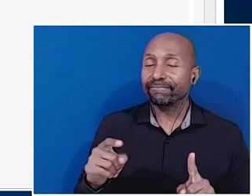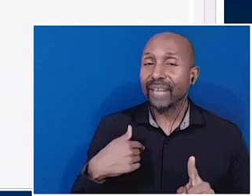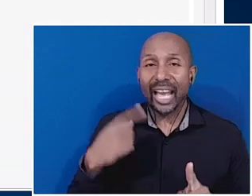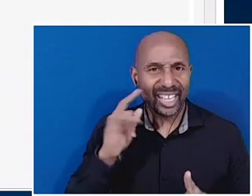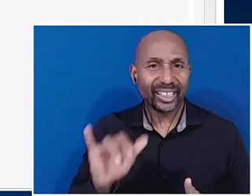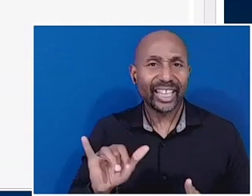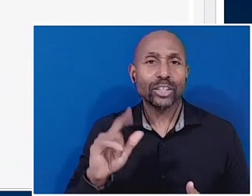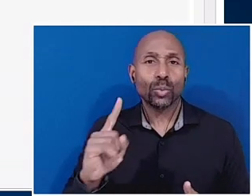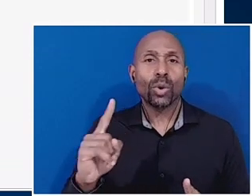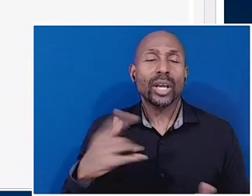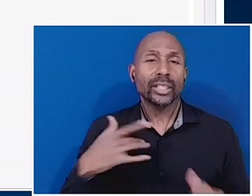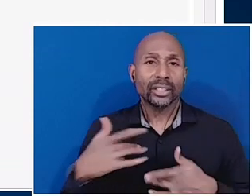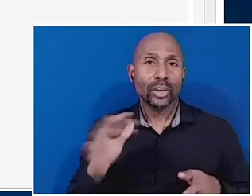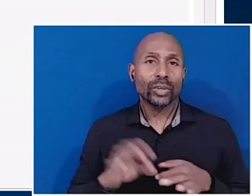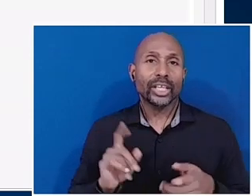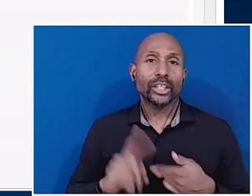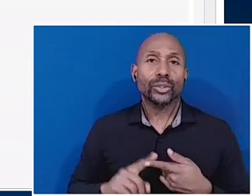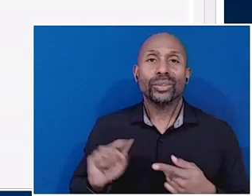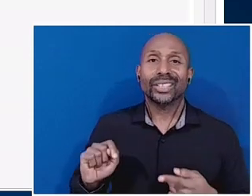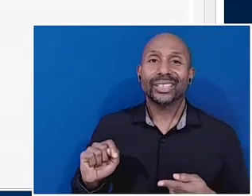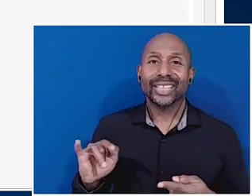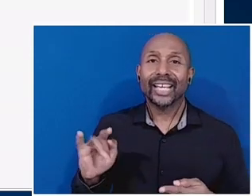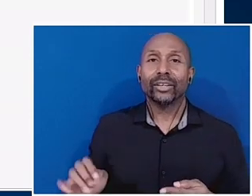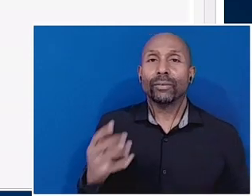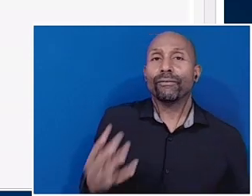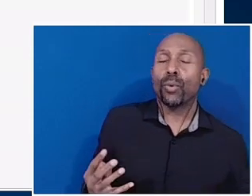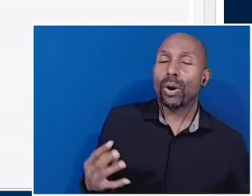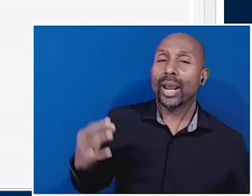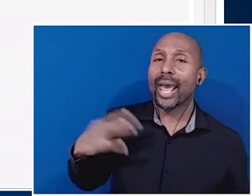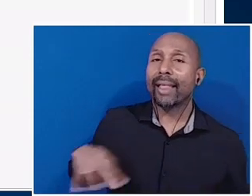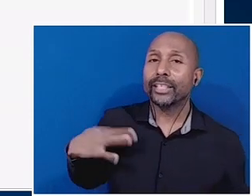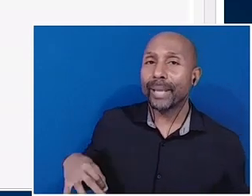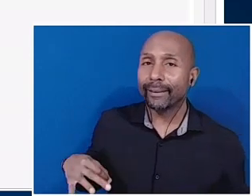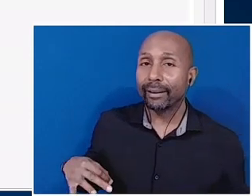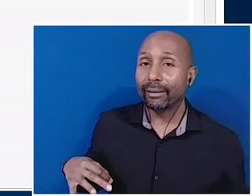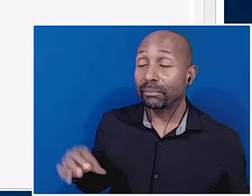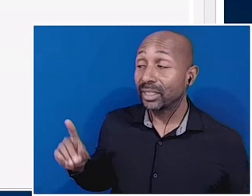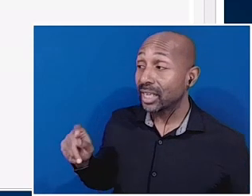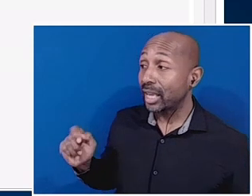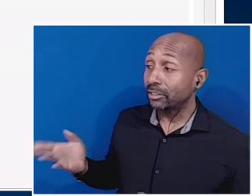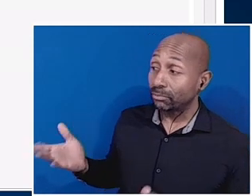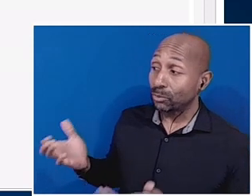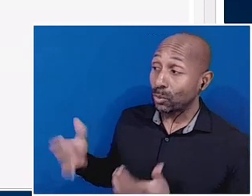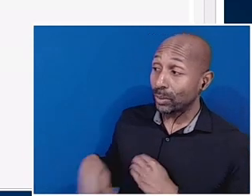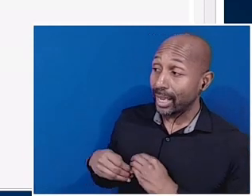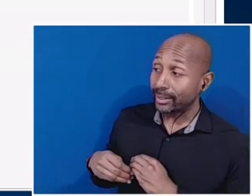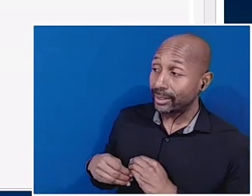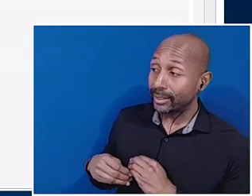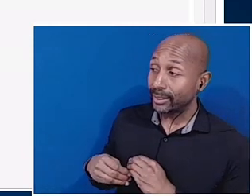eligibility. I don't know Donna if you want to come on and add to that but that's why that was added.